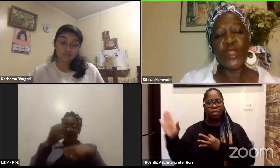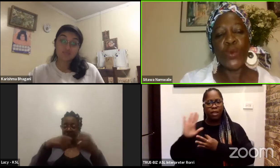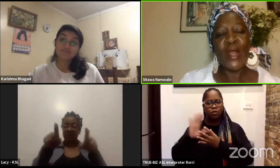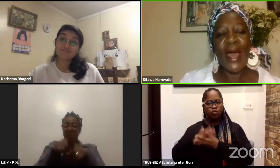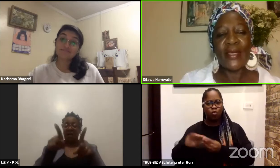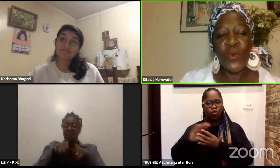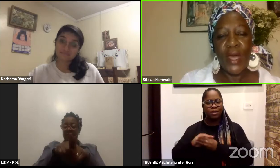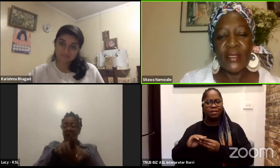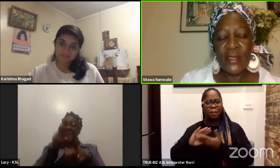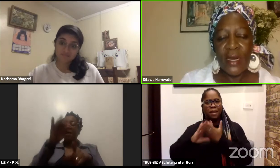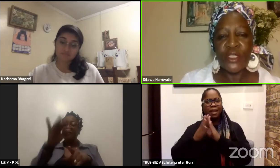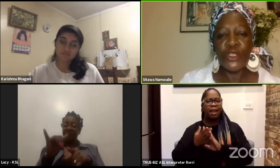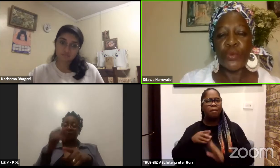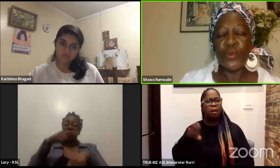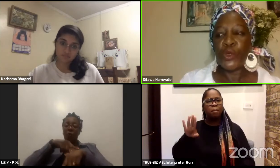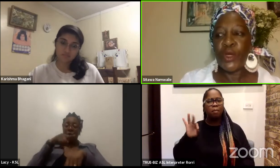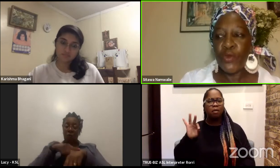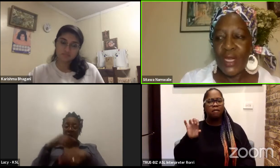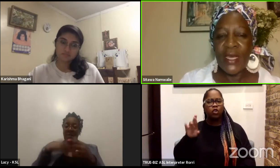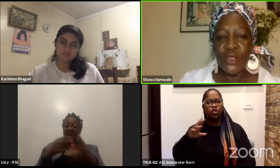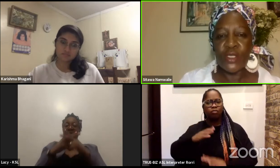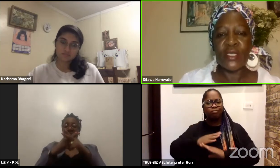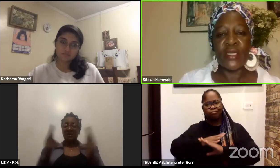So then when I started to be really interested